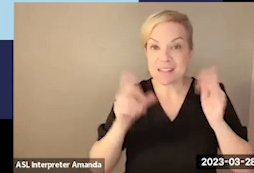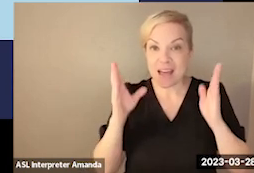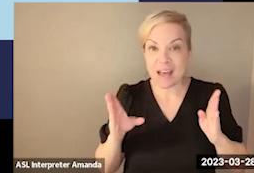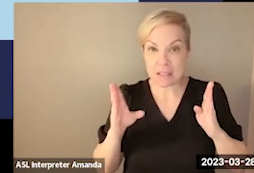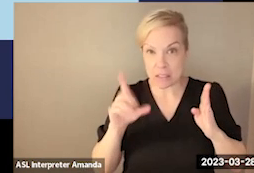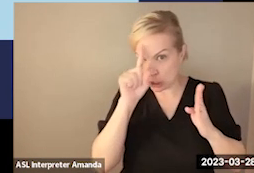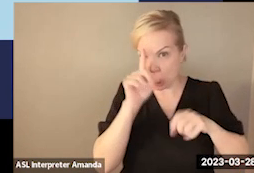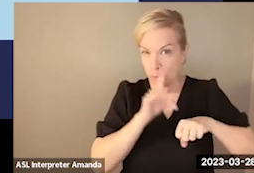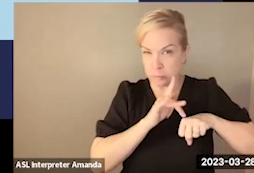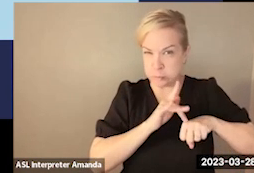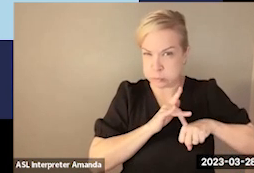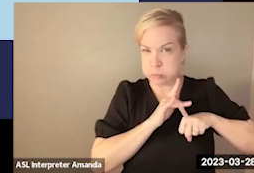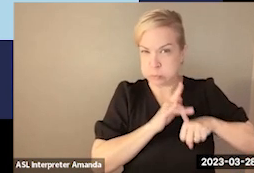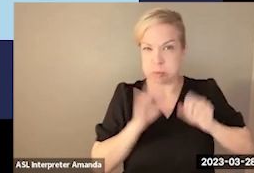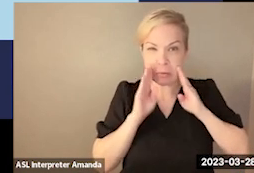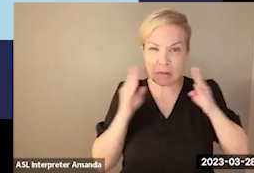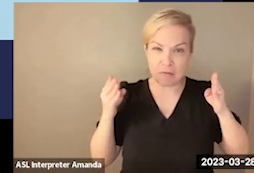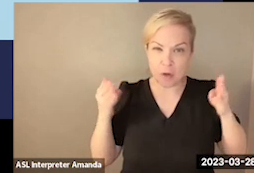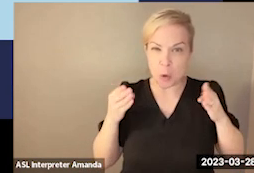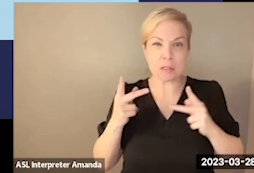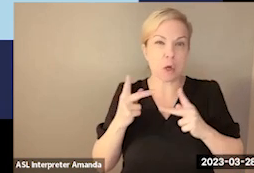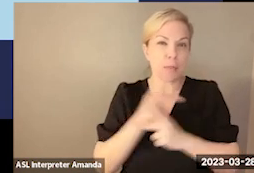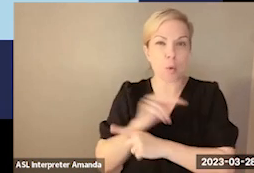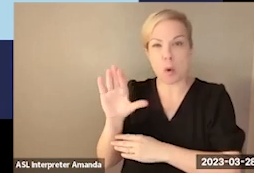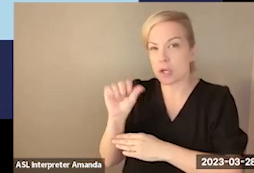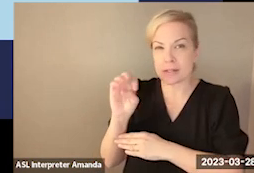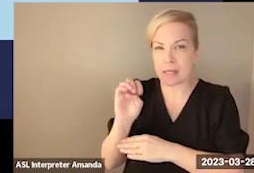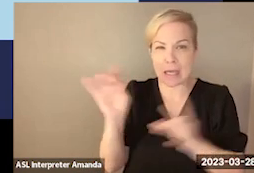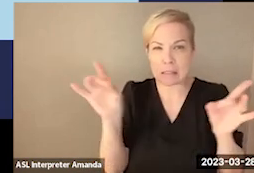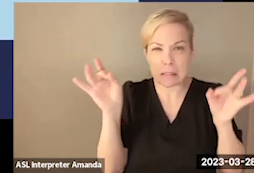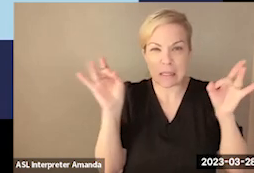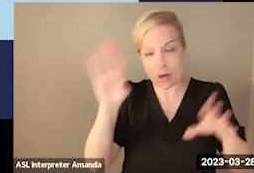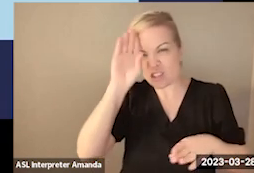Debbie Stine, Science & Technology Policy Academy: saying, oh, this is the worst case. Scenarios which are the CEO road, sea level rise.